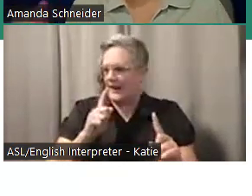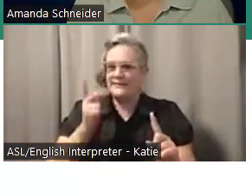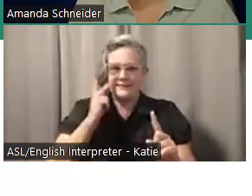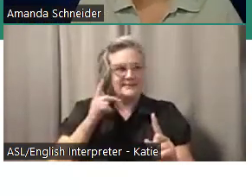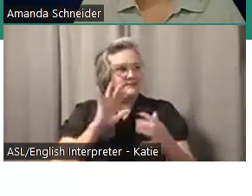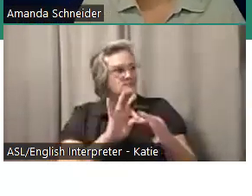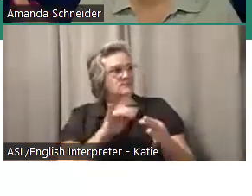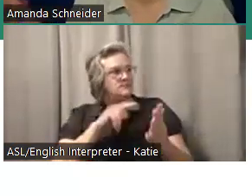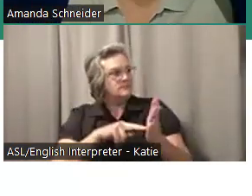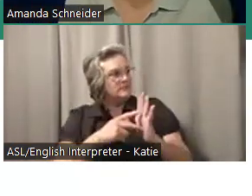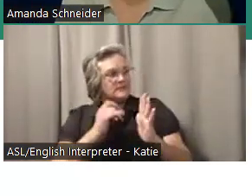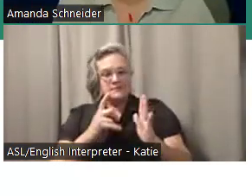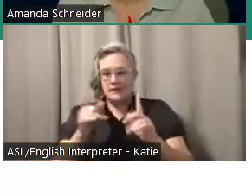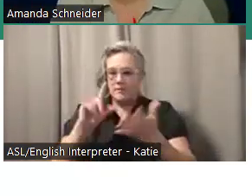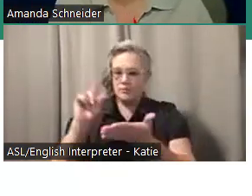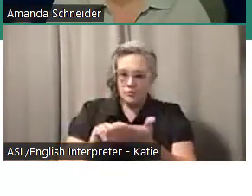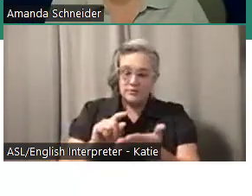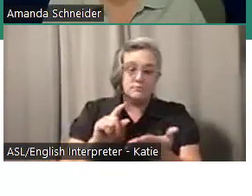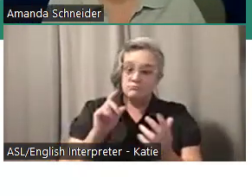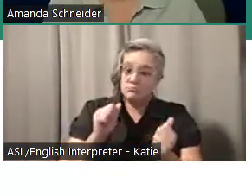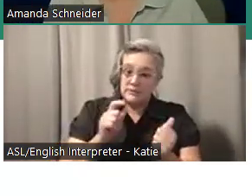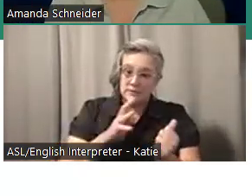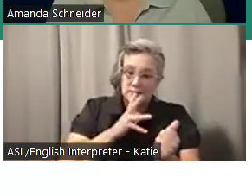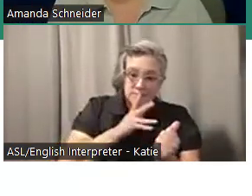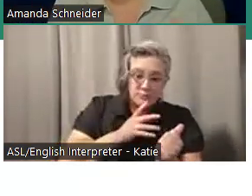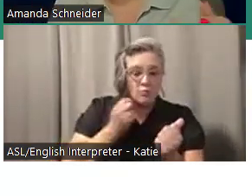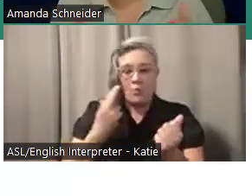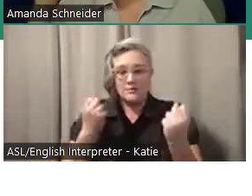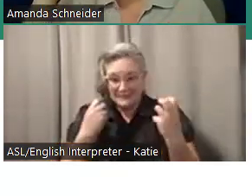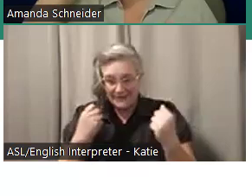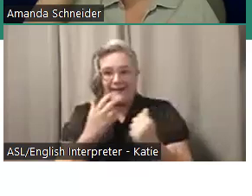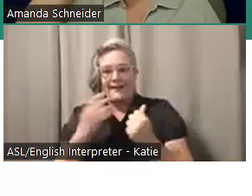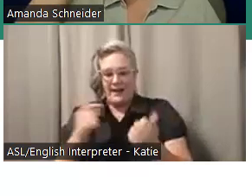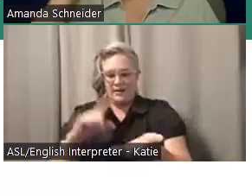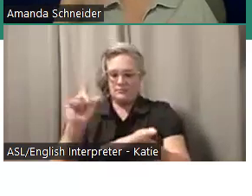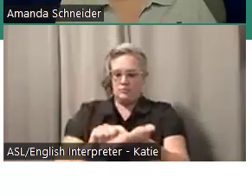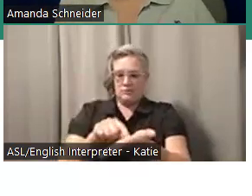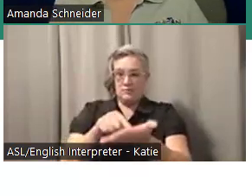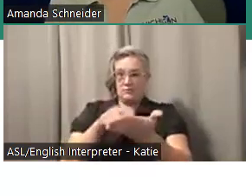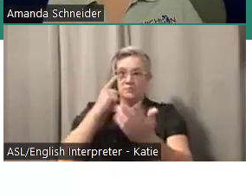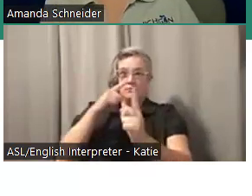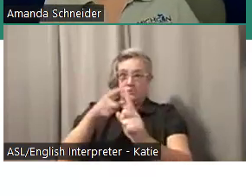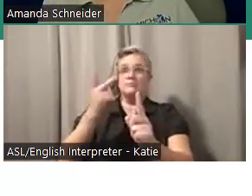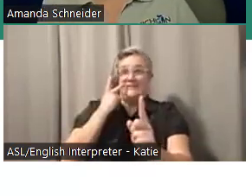Um, and that can be to spoken language, or that can be to ASL. So, finding ways to just include